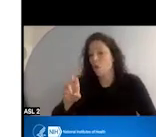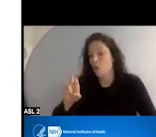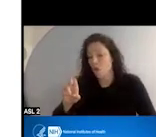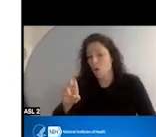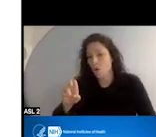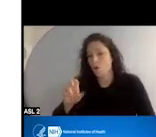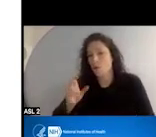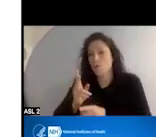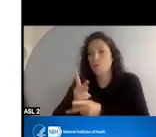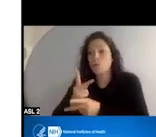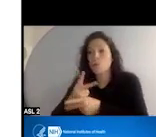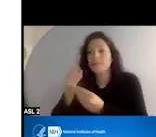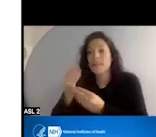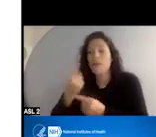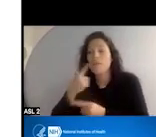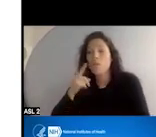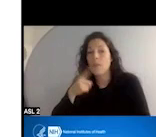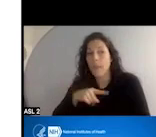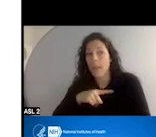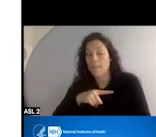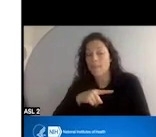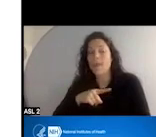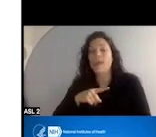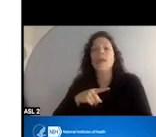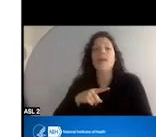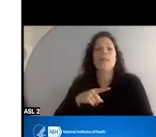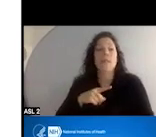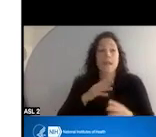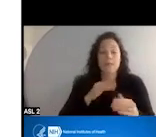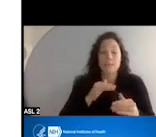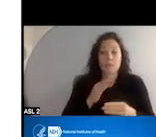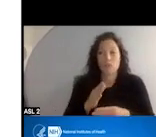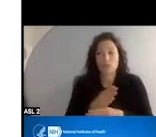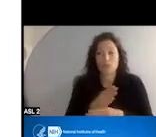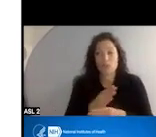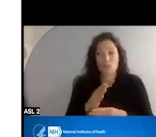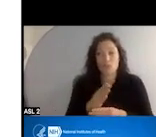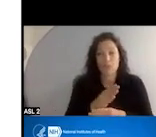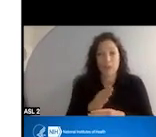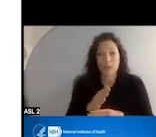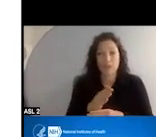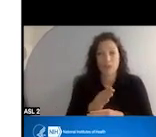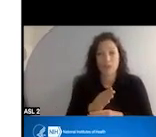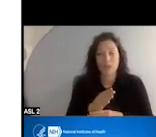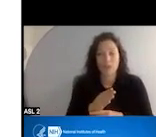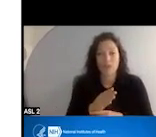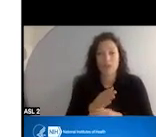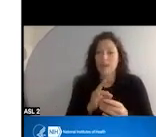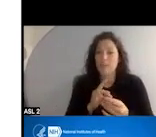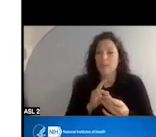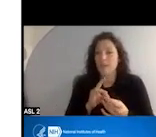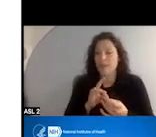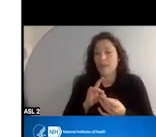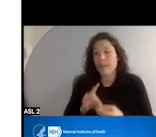they would still be expected to share those data. The PI, that's subject to the policy that has a Data Management and Sharing Plan,